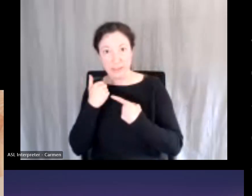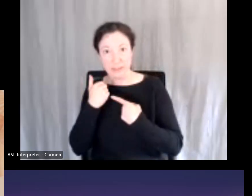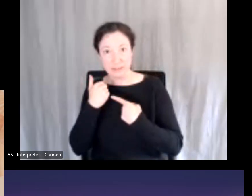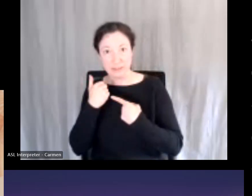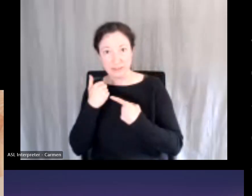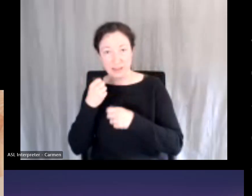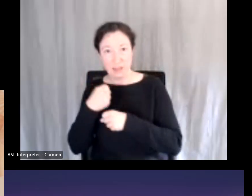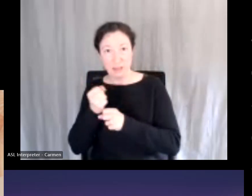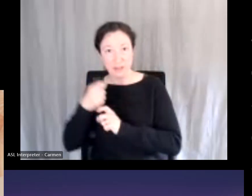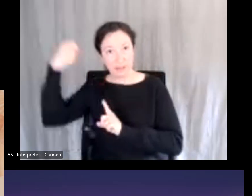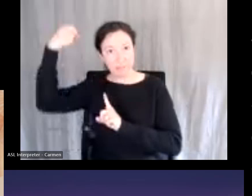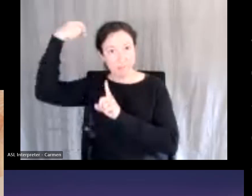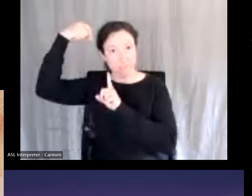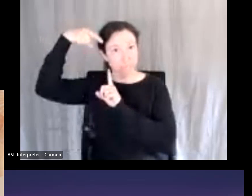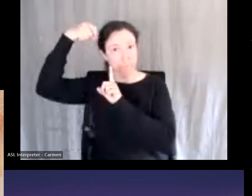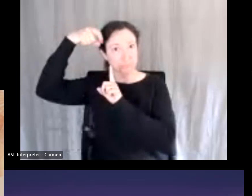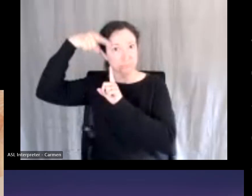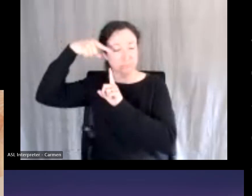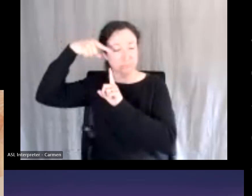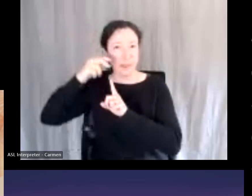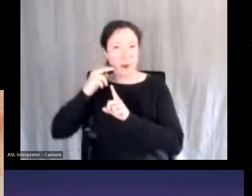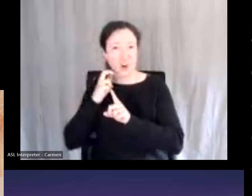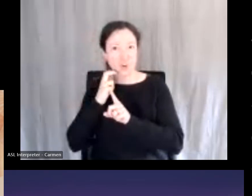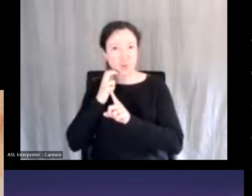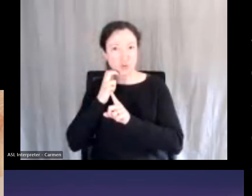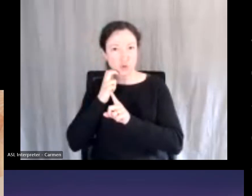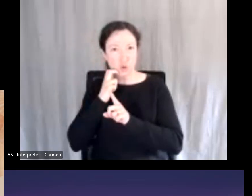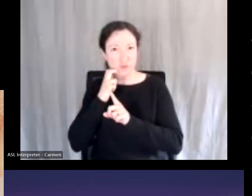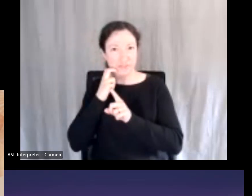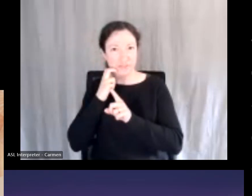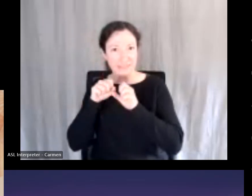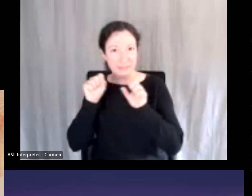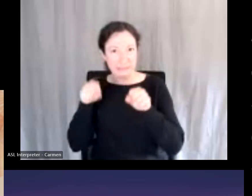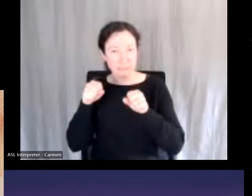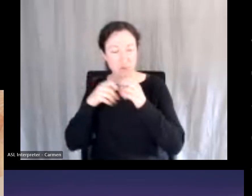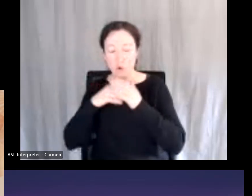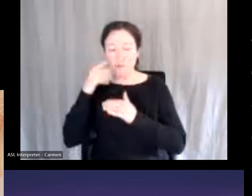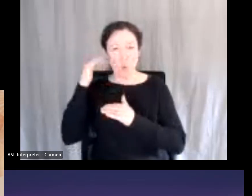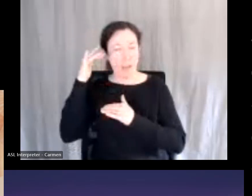Our nervous systems are just so overwhelmed in general. We're trying to create blood sugar balance